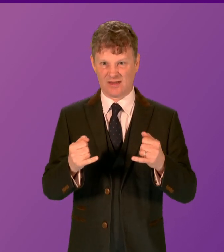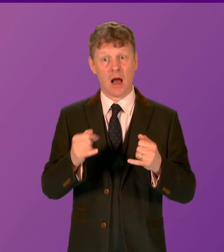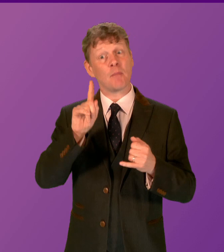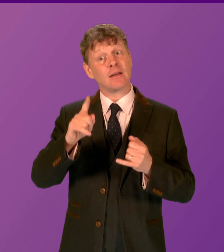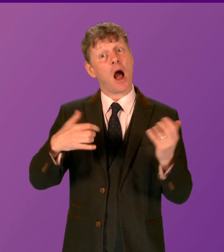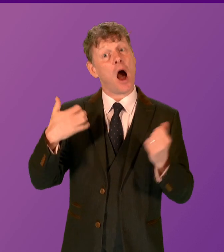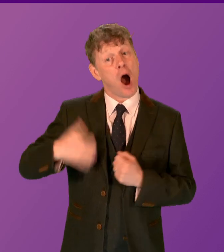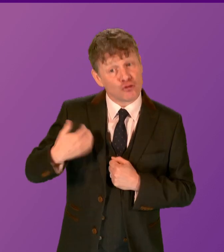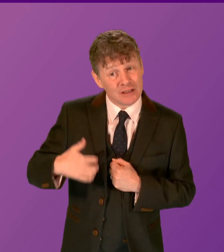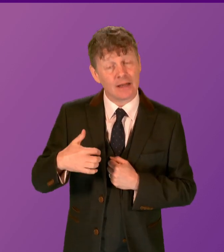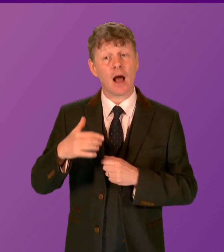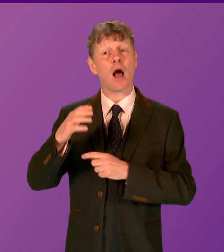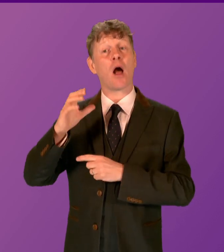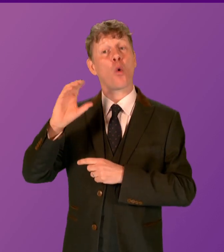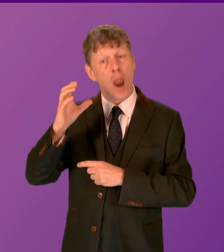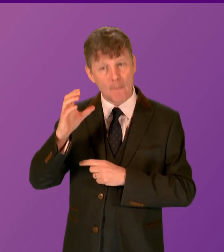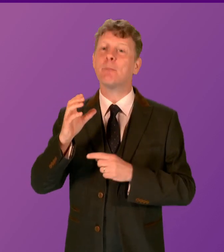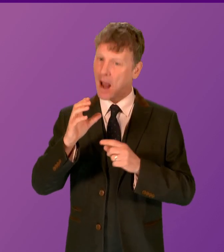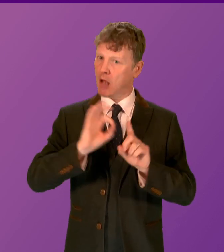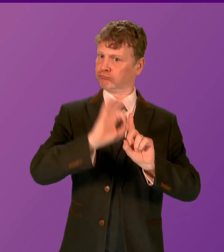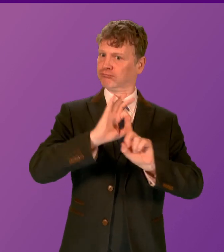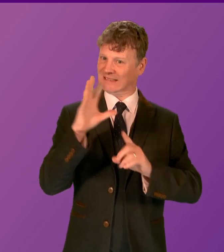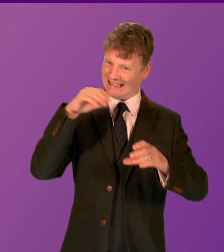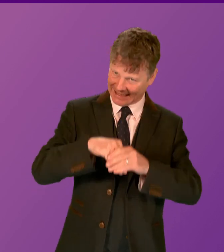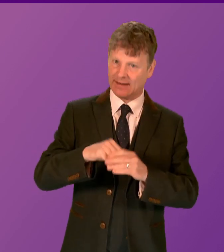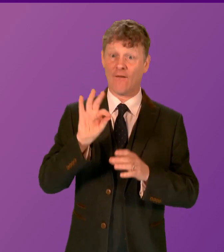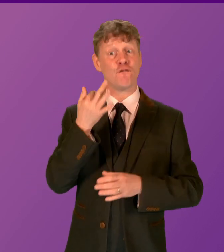and the right to an abortion being enshrined in the constitution in France.